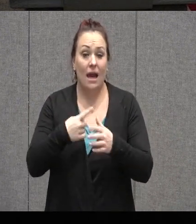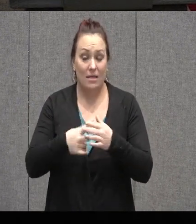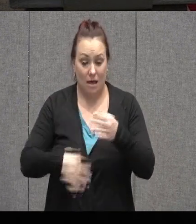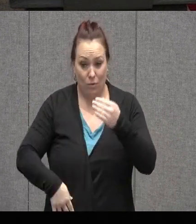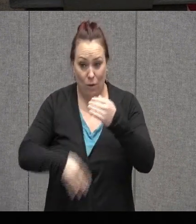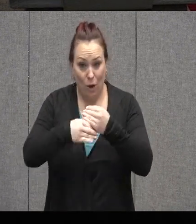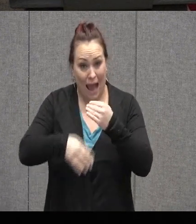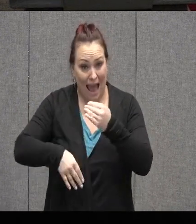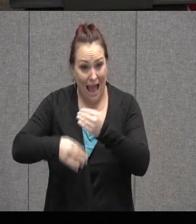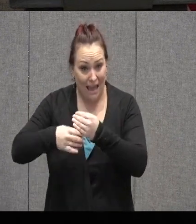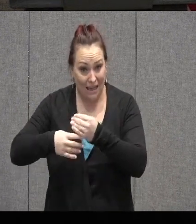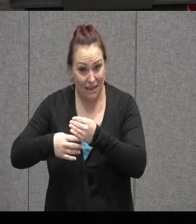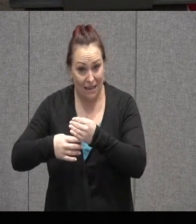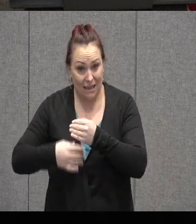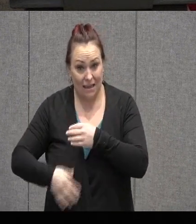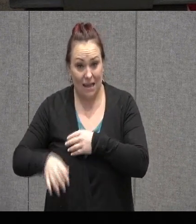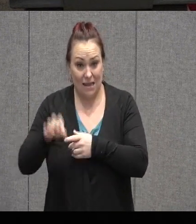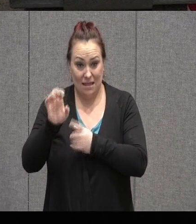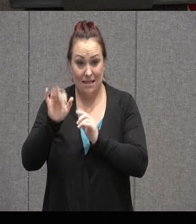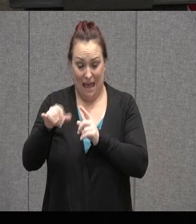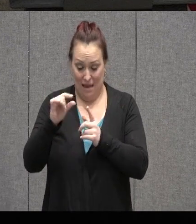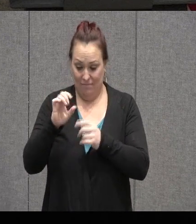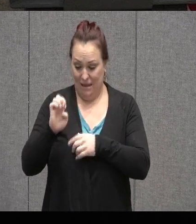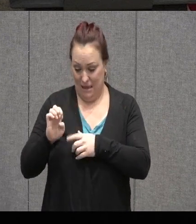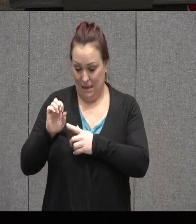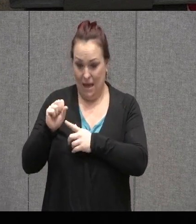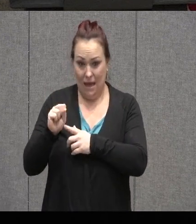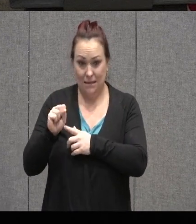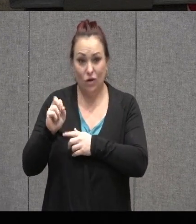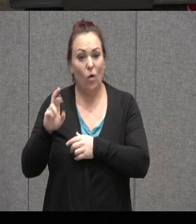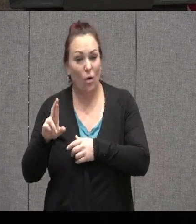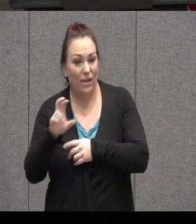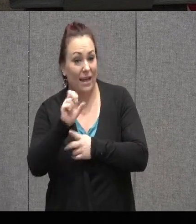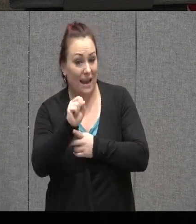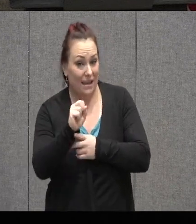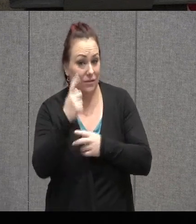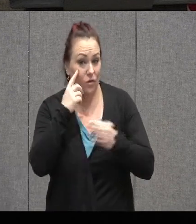when we're adding the e s and the s for more than one,